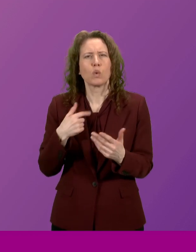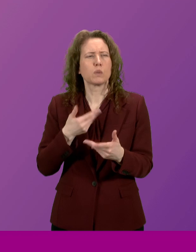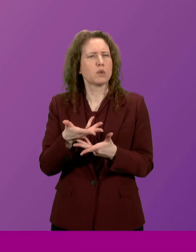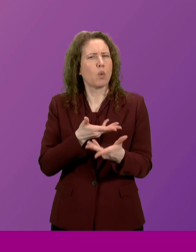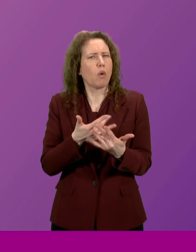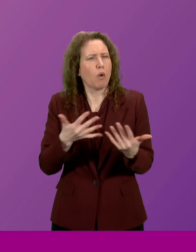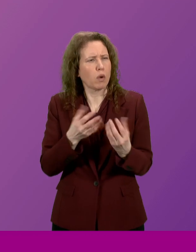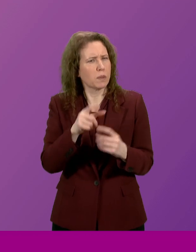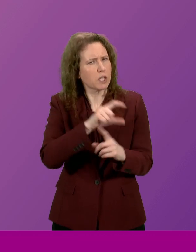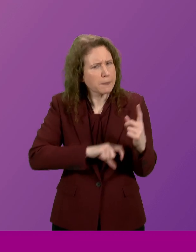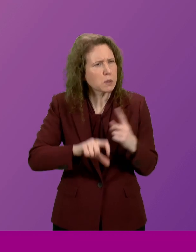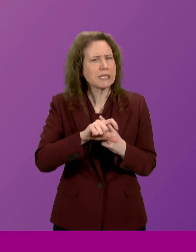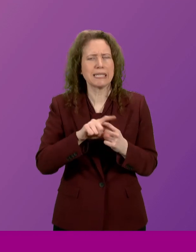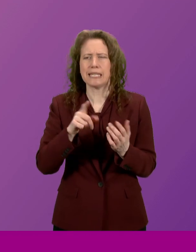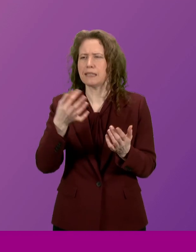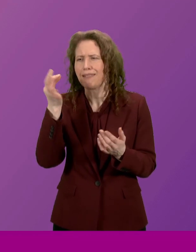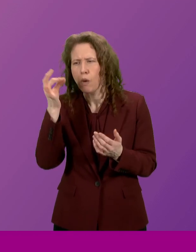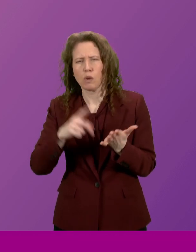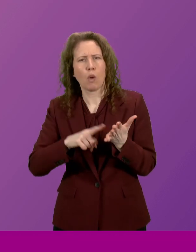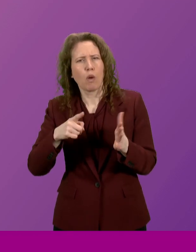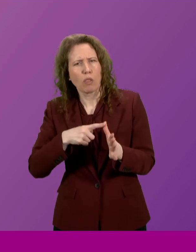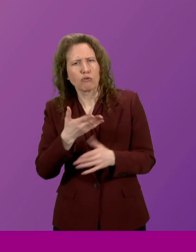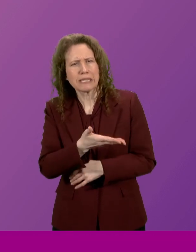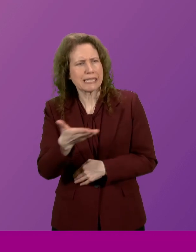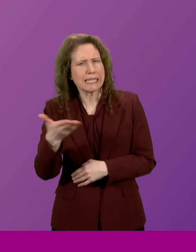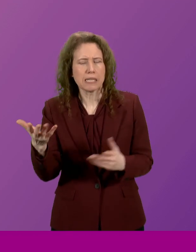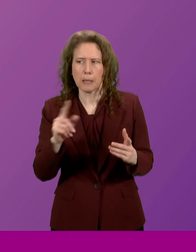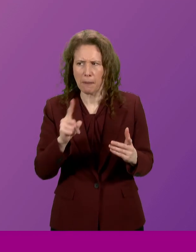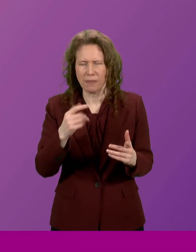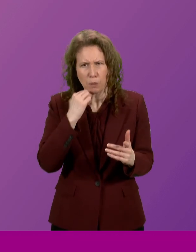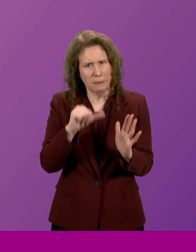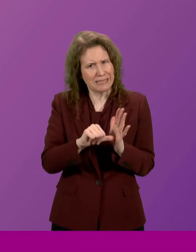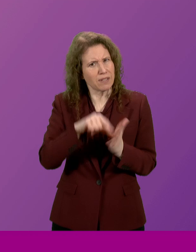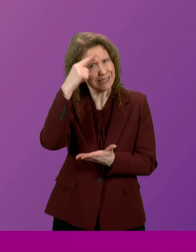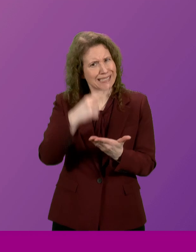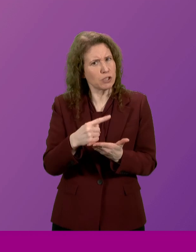with communities and local authorities on such questions, but difficult decisions must be arrived